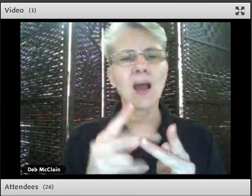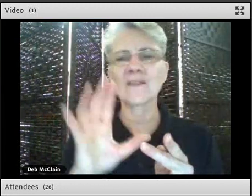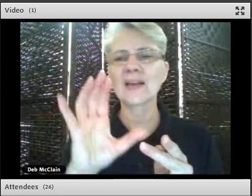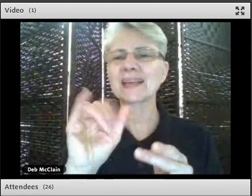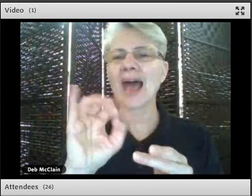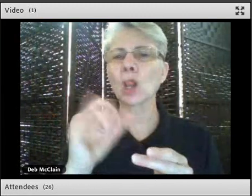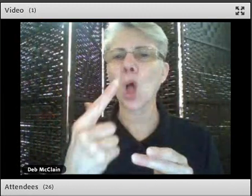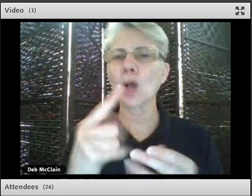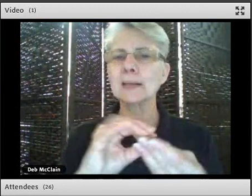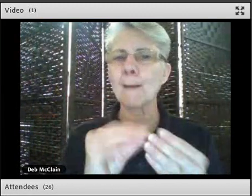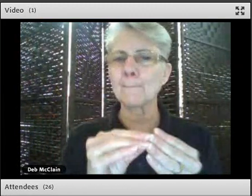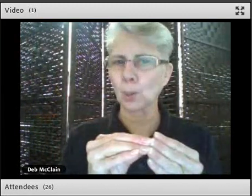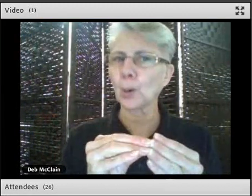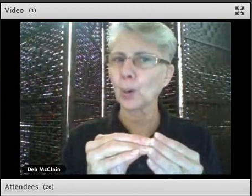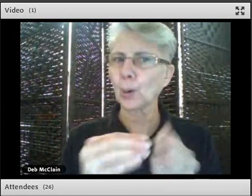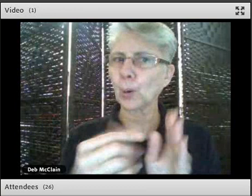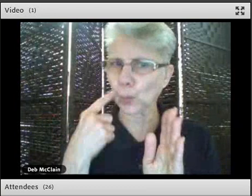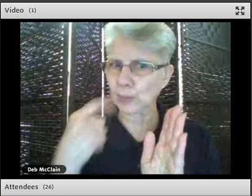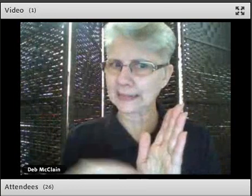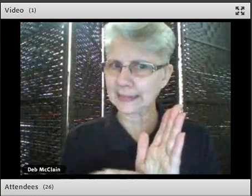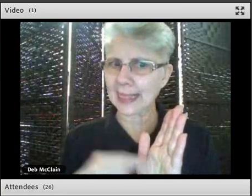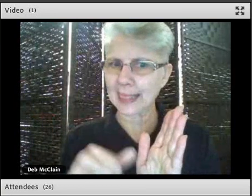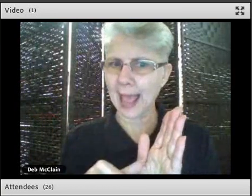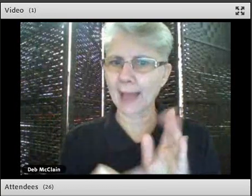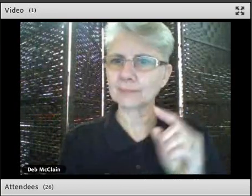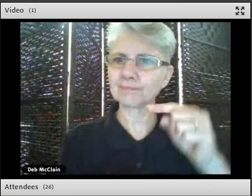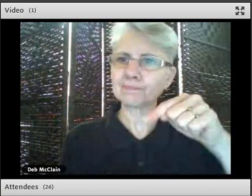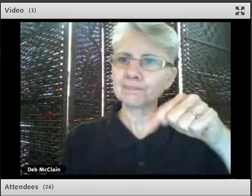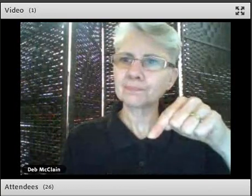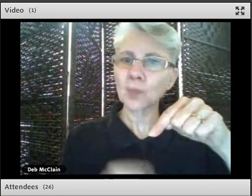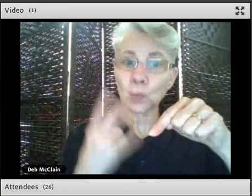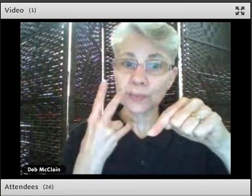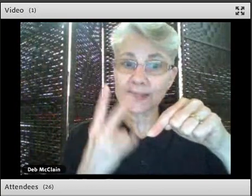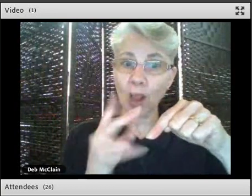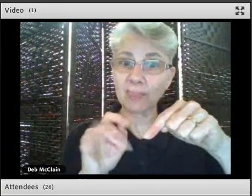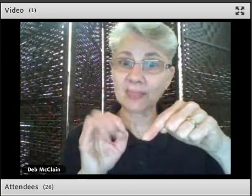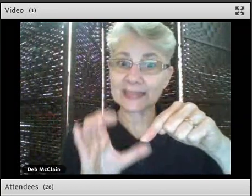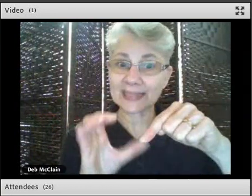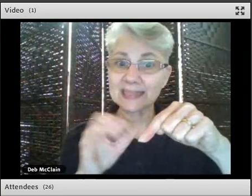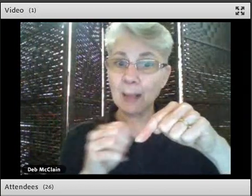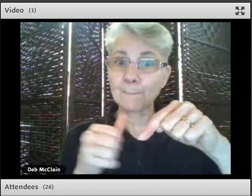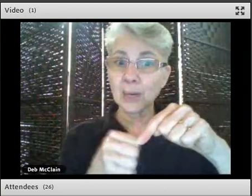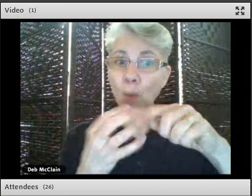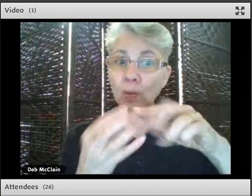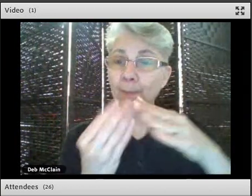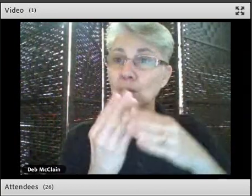just below the copyright information. It says YA760A.